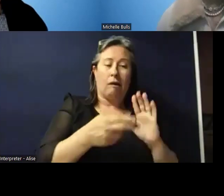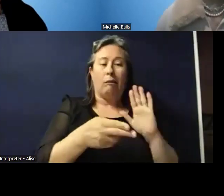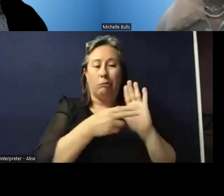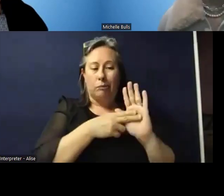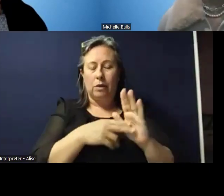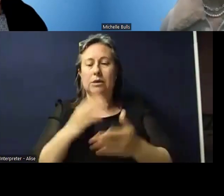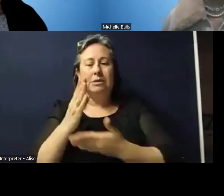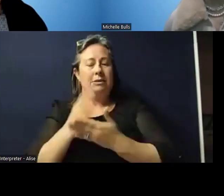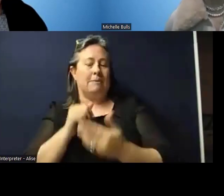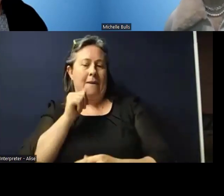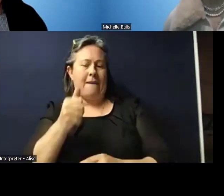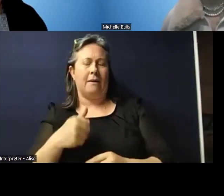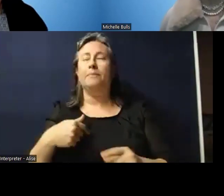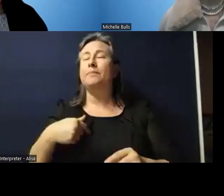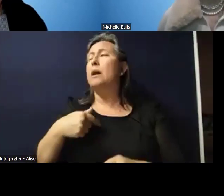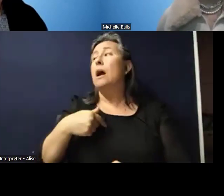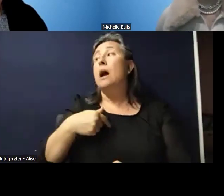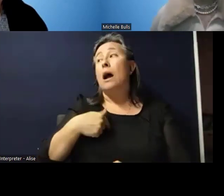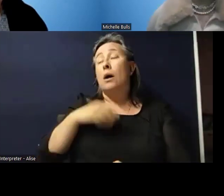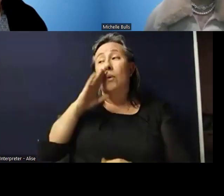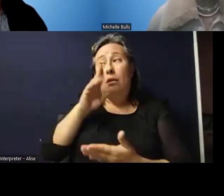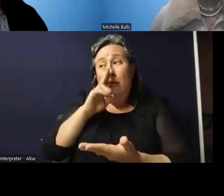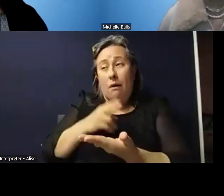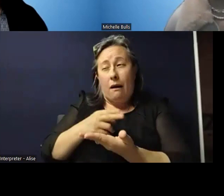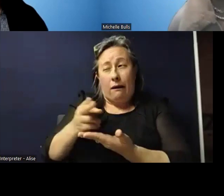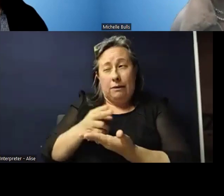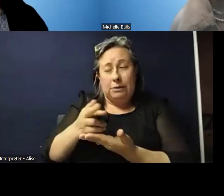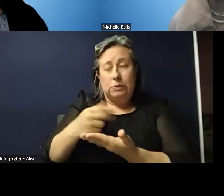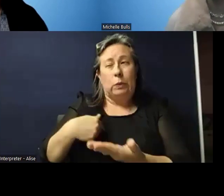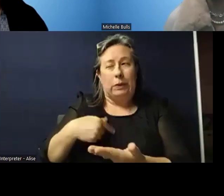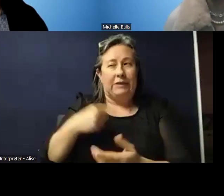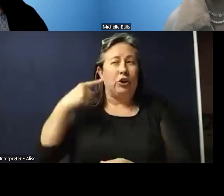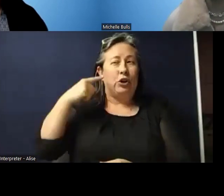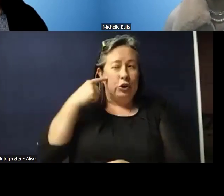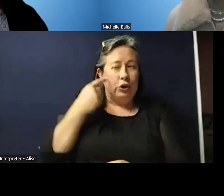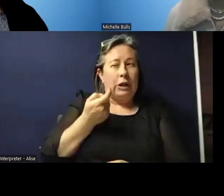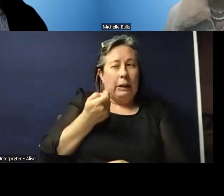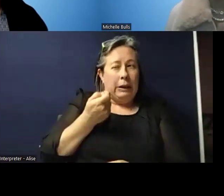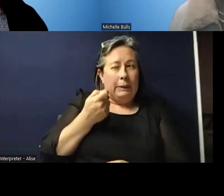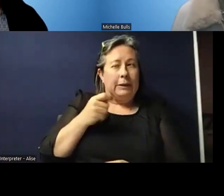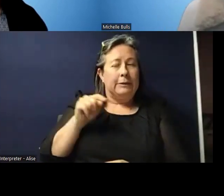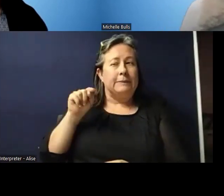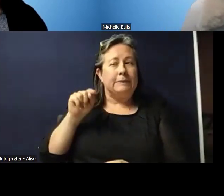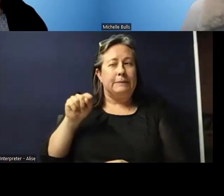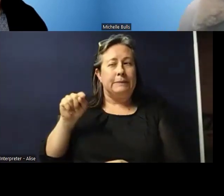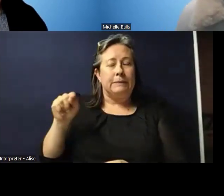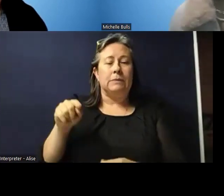Michelle Bulls: So I'm going to be quite honest with you. We've kind of heard that a bit, especially during COVID.